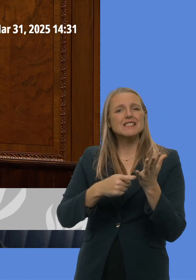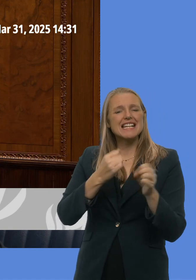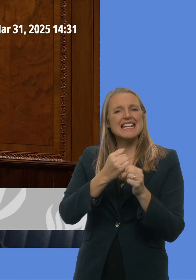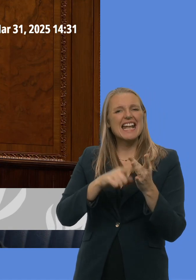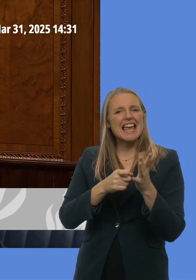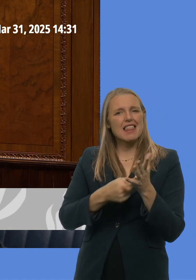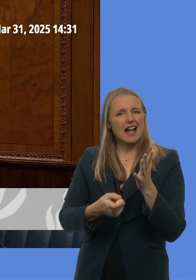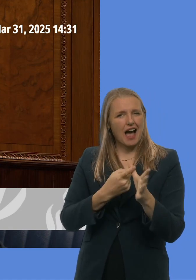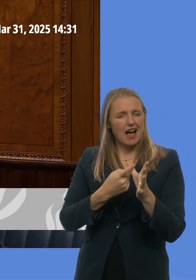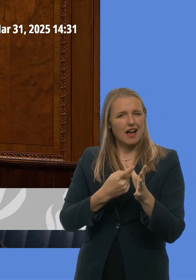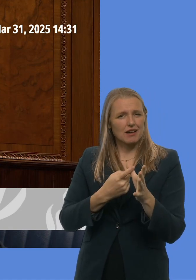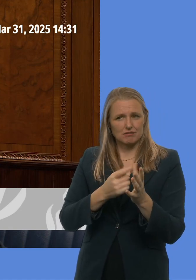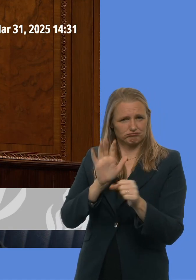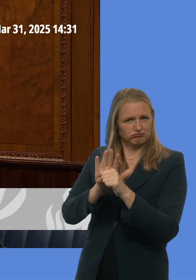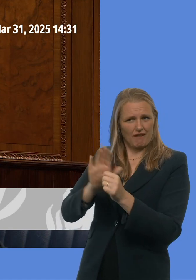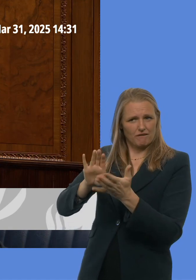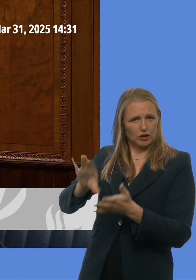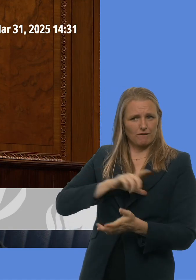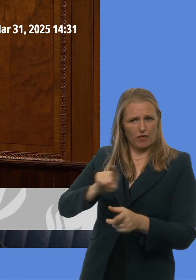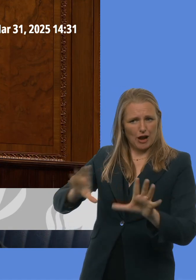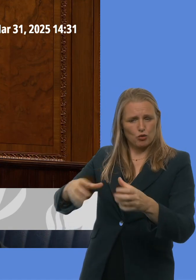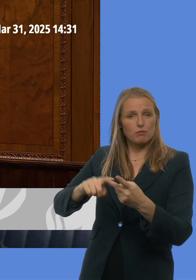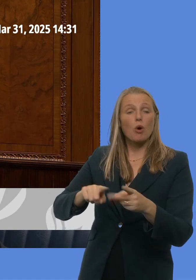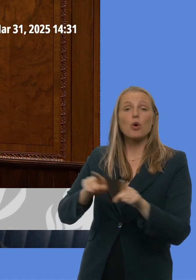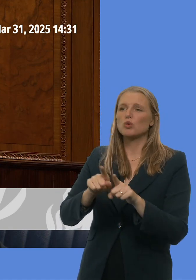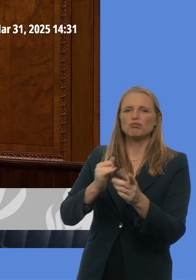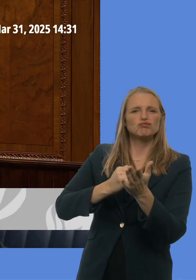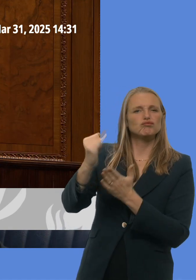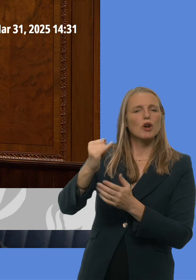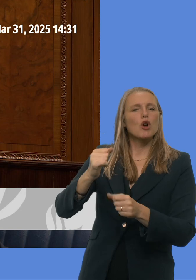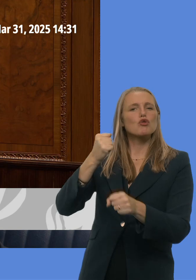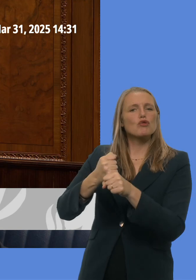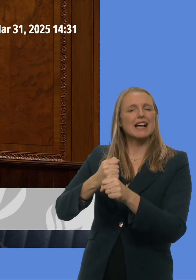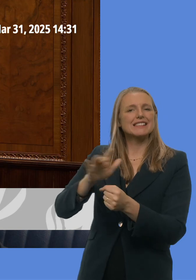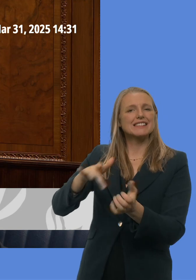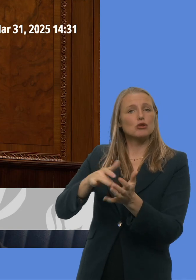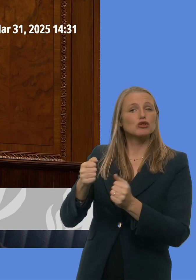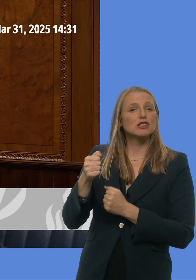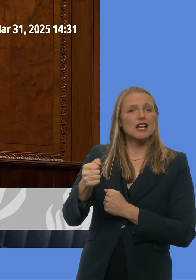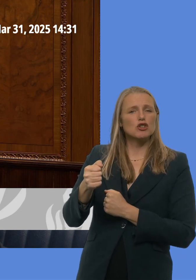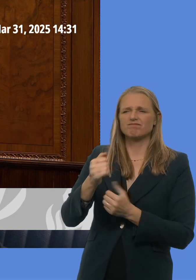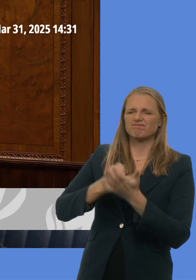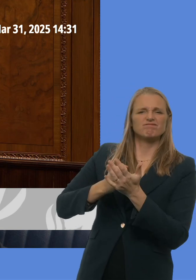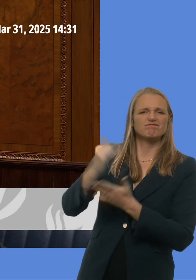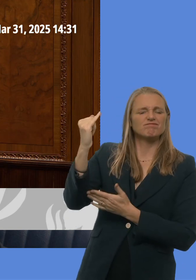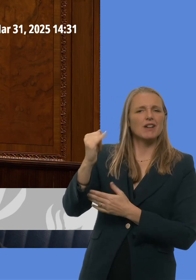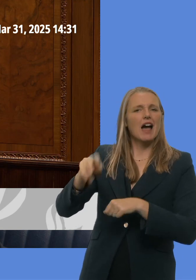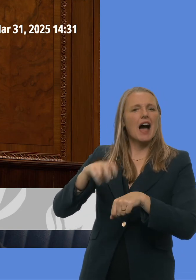signage at Grant Central station. Is your vision for this place limited to one part of the community?